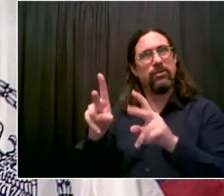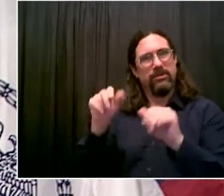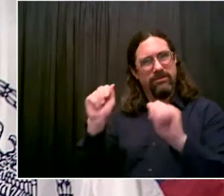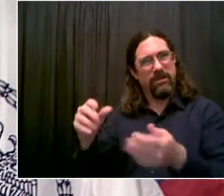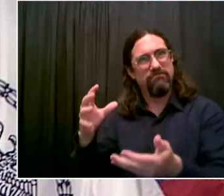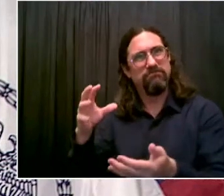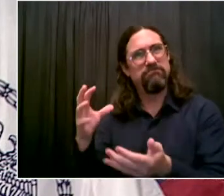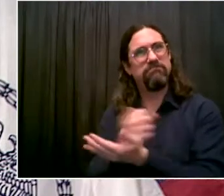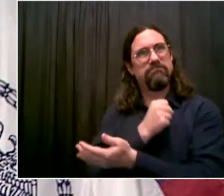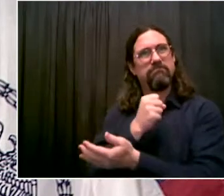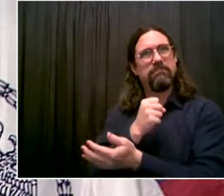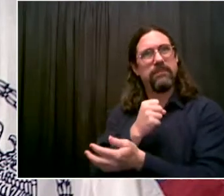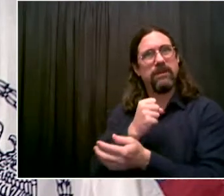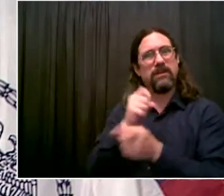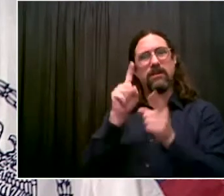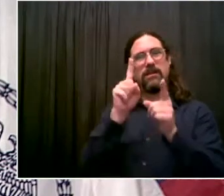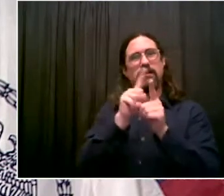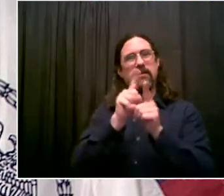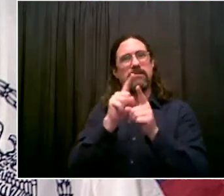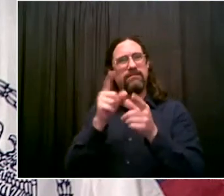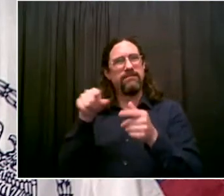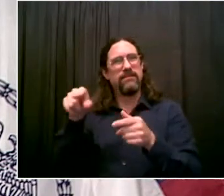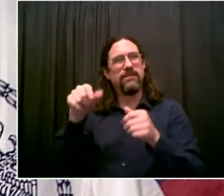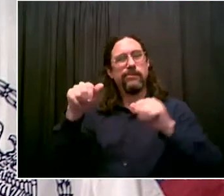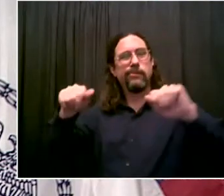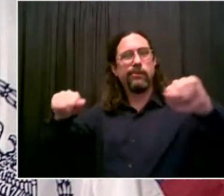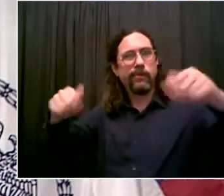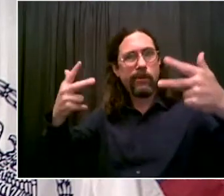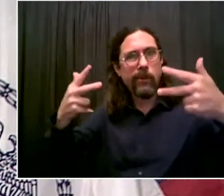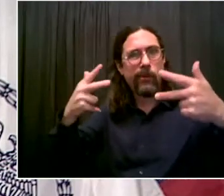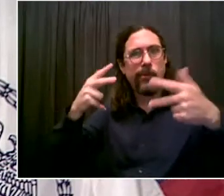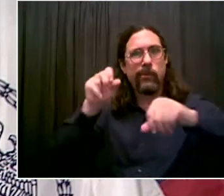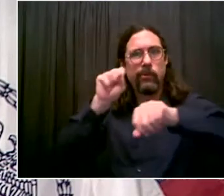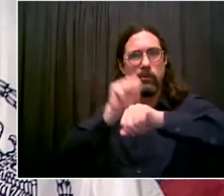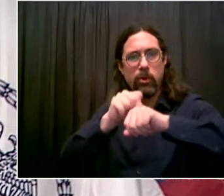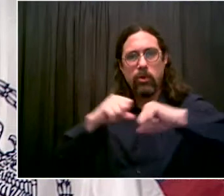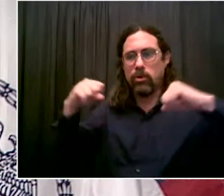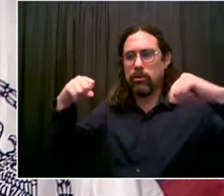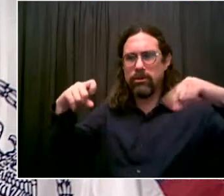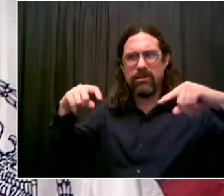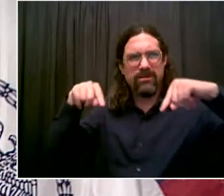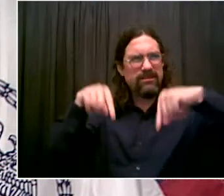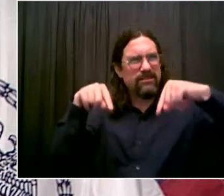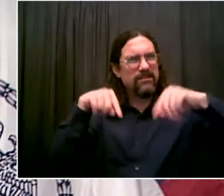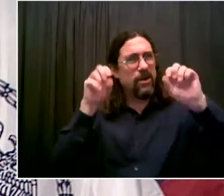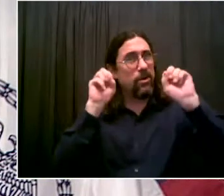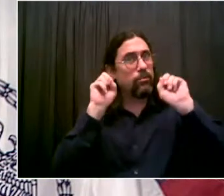OF PARALLEL ALTERNATIVE WITH